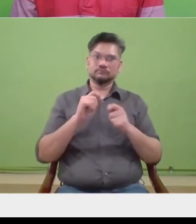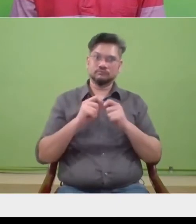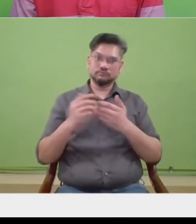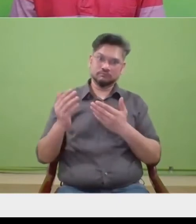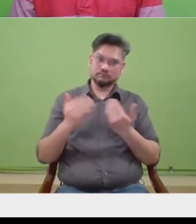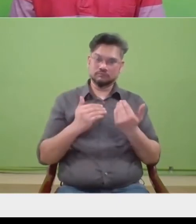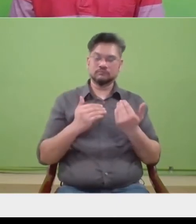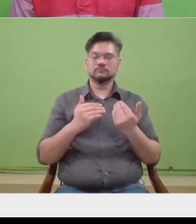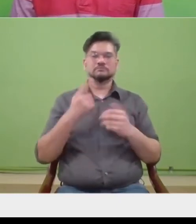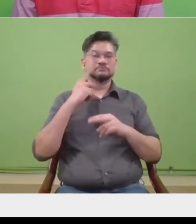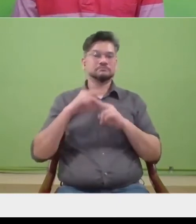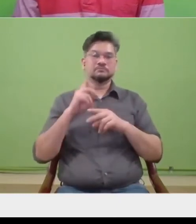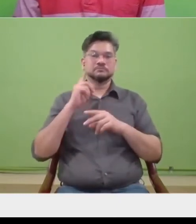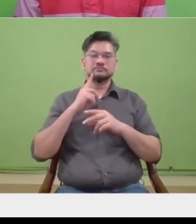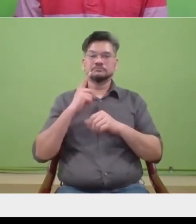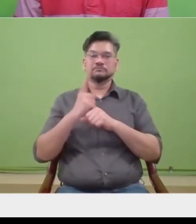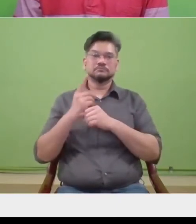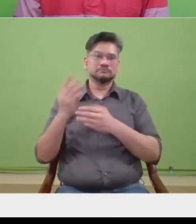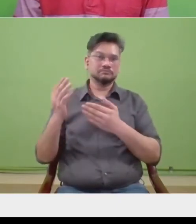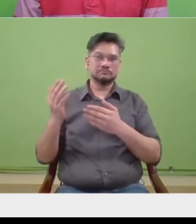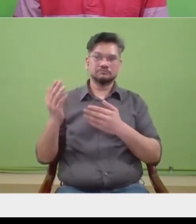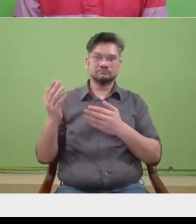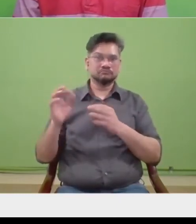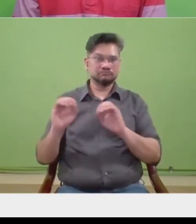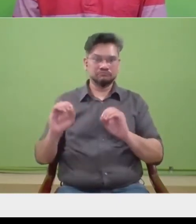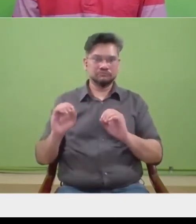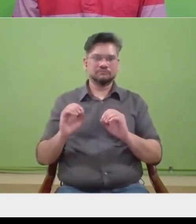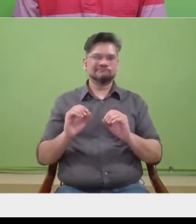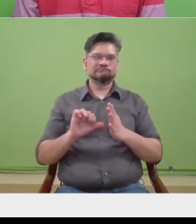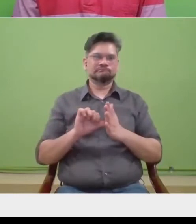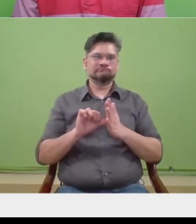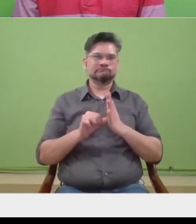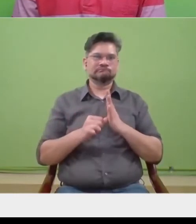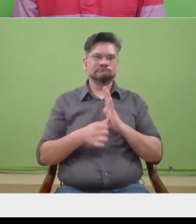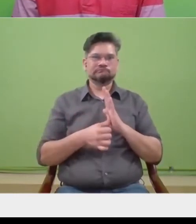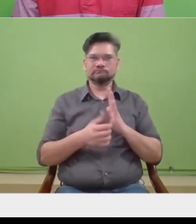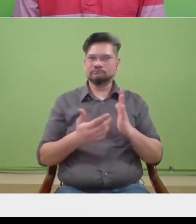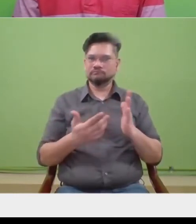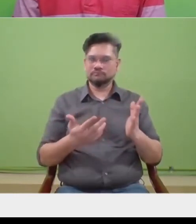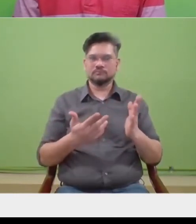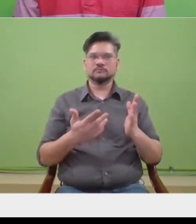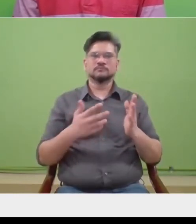it will be impossible so there is a misconception that deaf teachers will not be able to